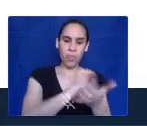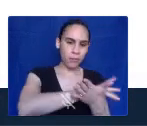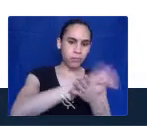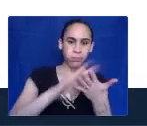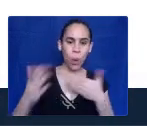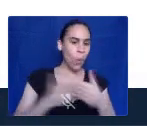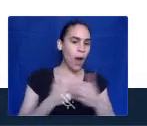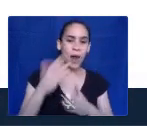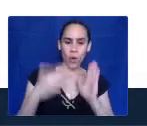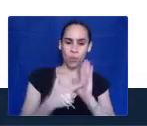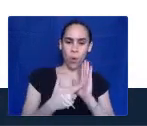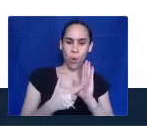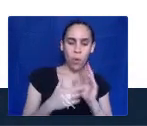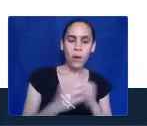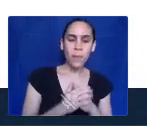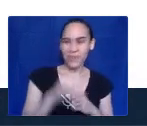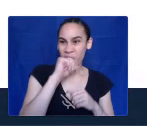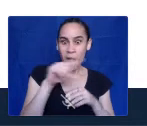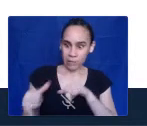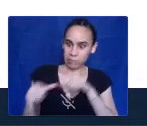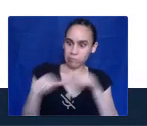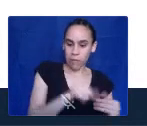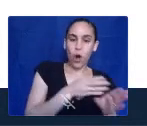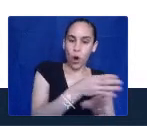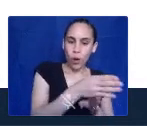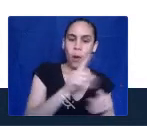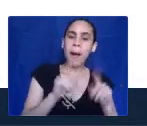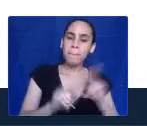have to be for the exact same career but people want to work with people that get things done